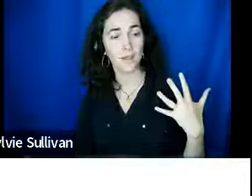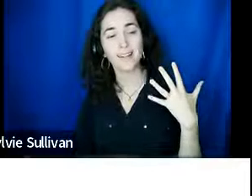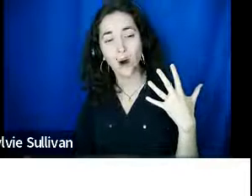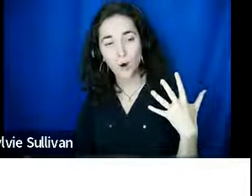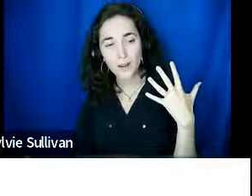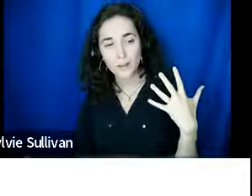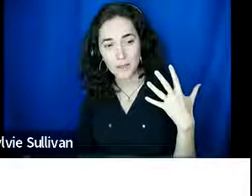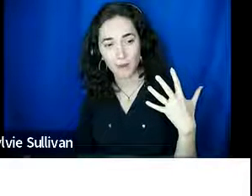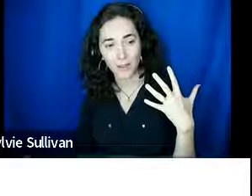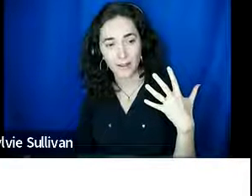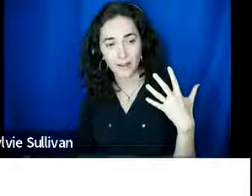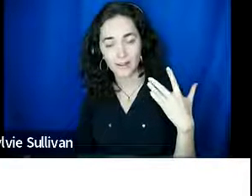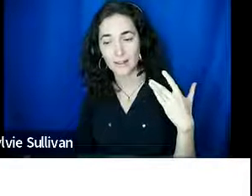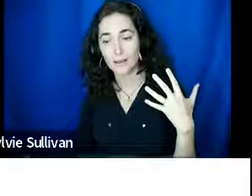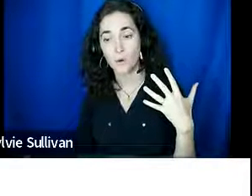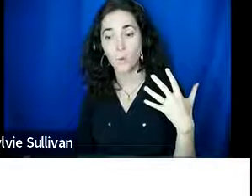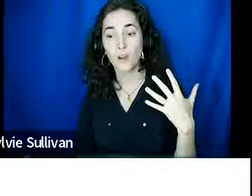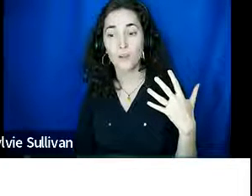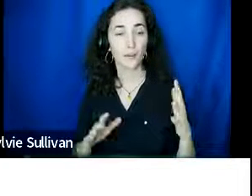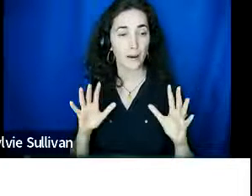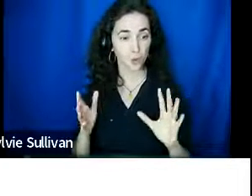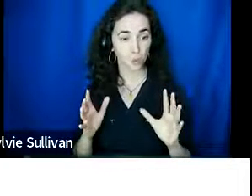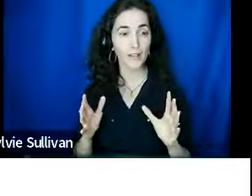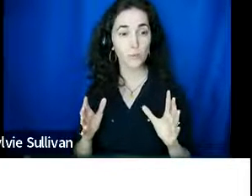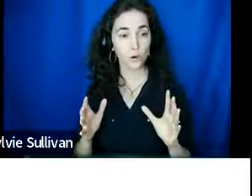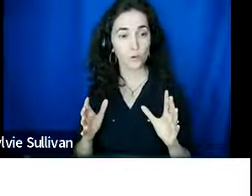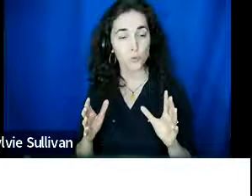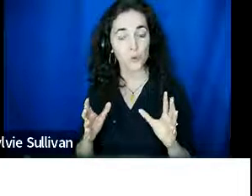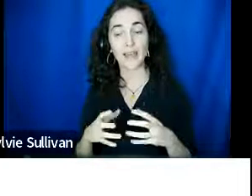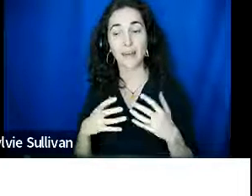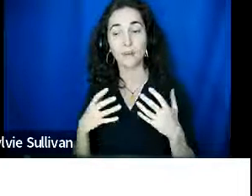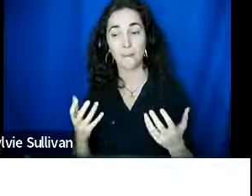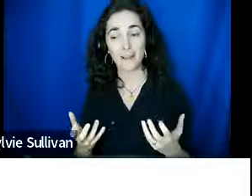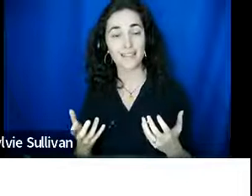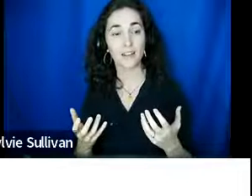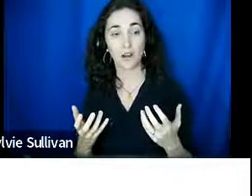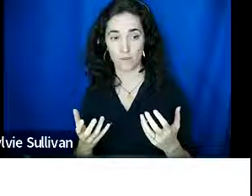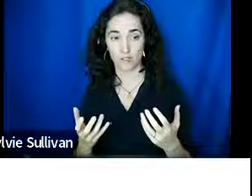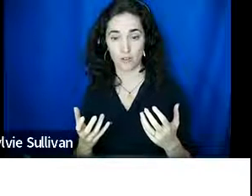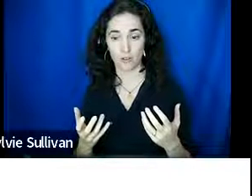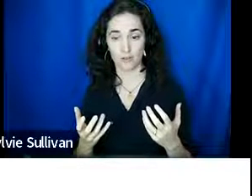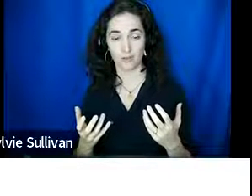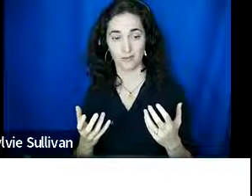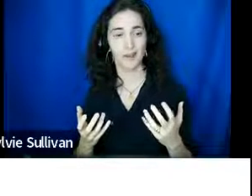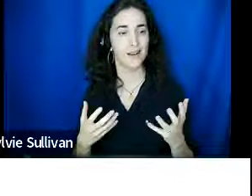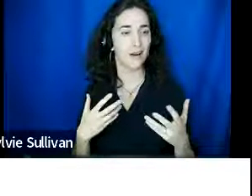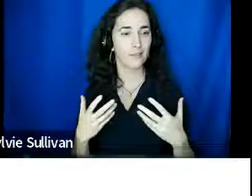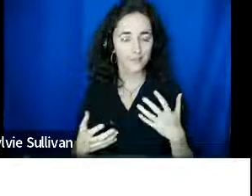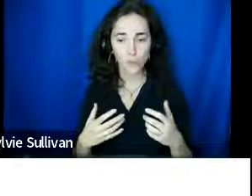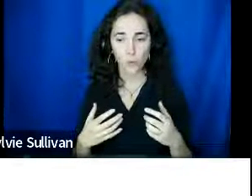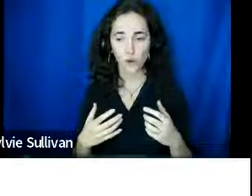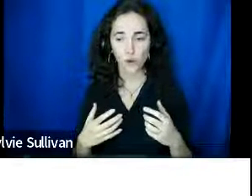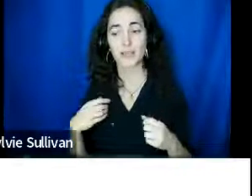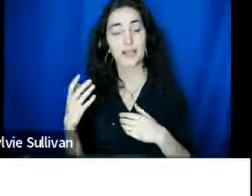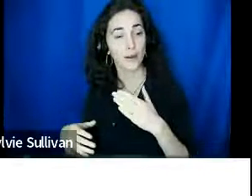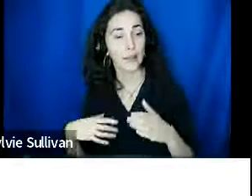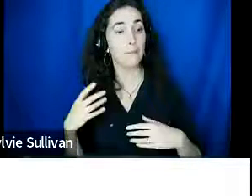You can already be polite. With about 20 words, we can handle basic conversations. About 50 words,